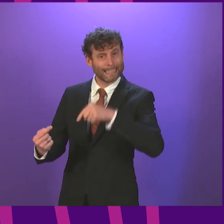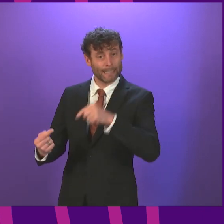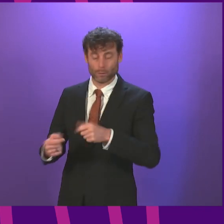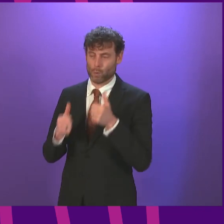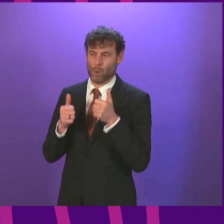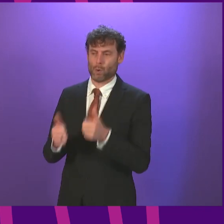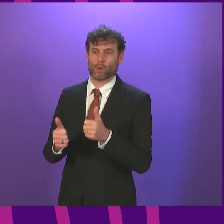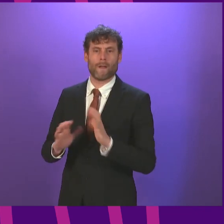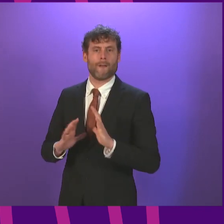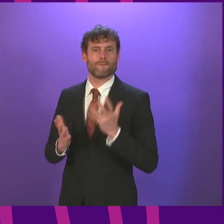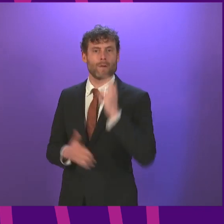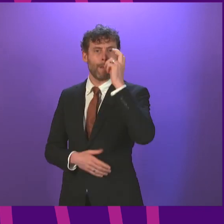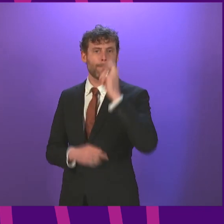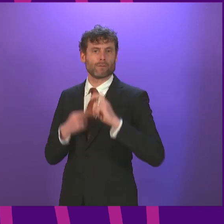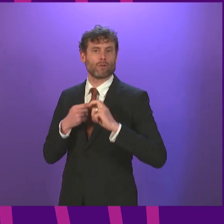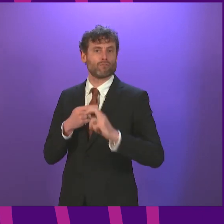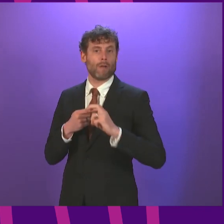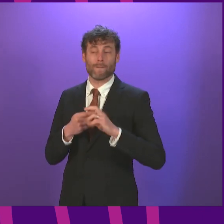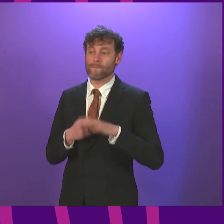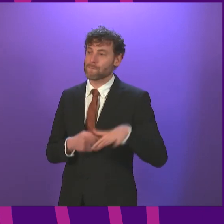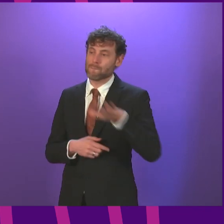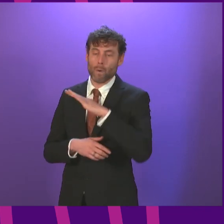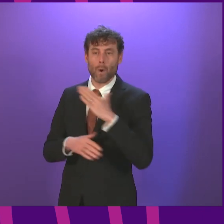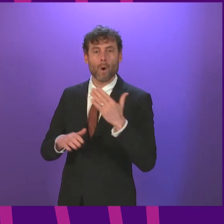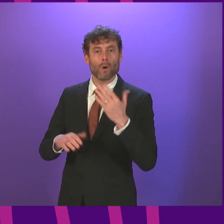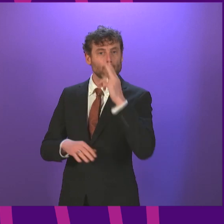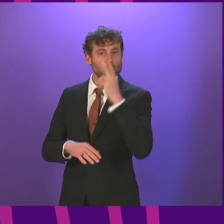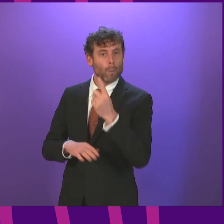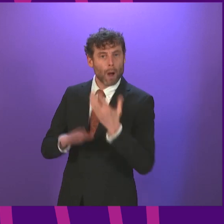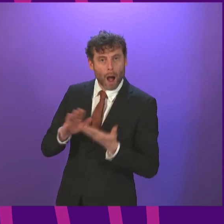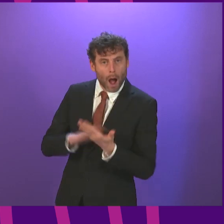travel for everyone aged 21 and under and increased funding for cycling, walking and